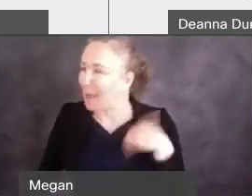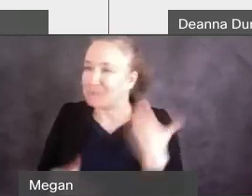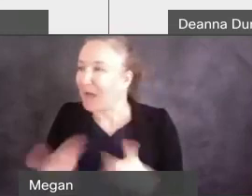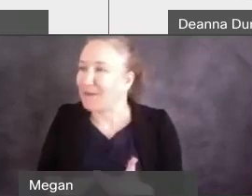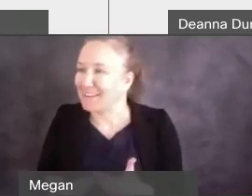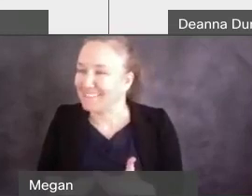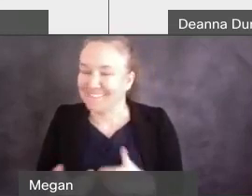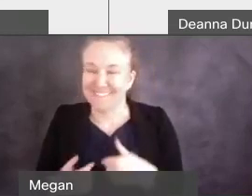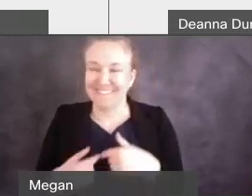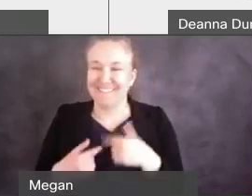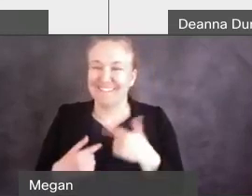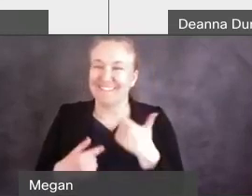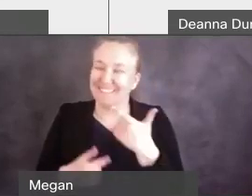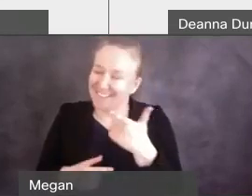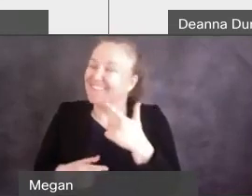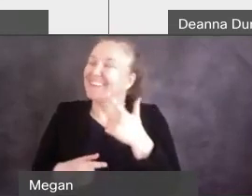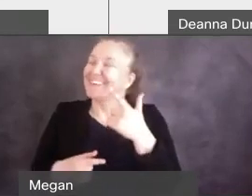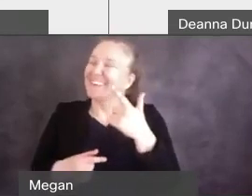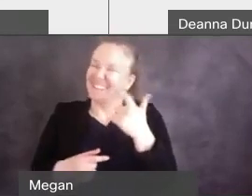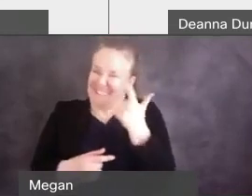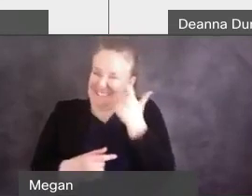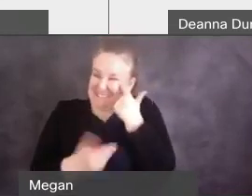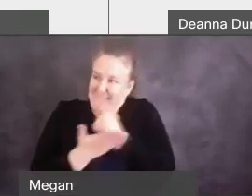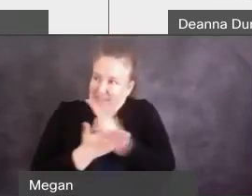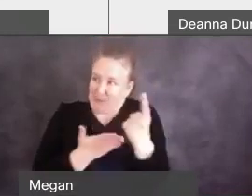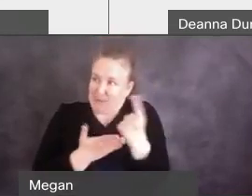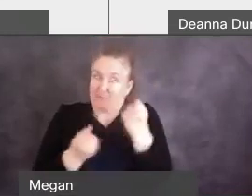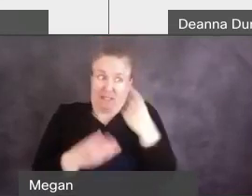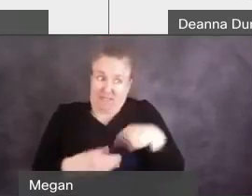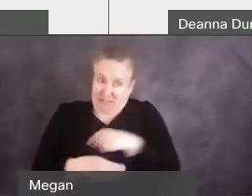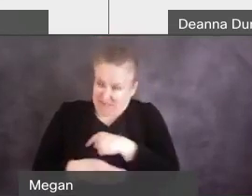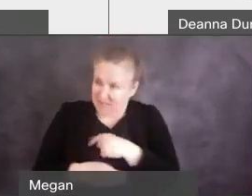Earlier this week many of us in the County received the ballots,